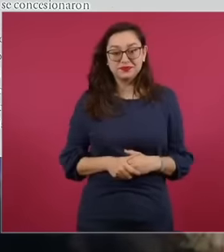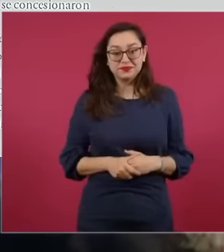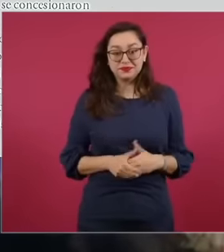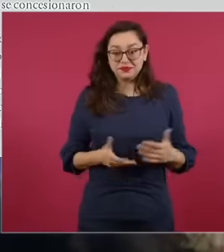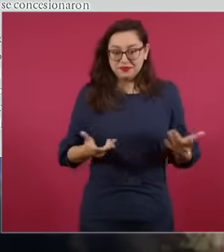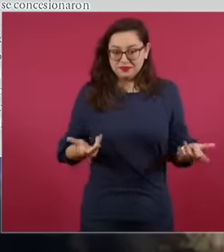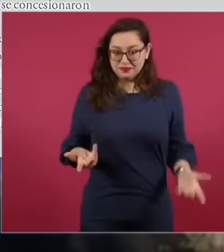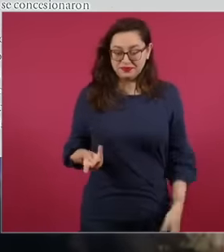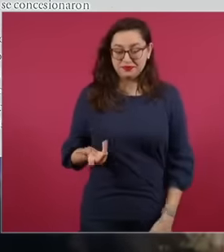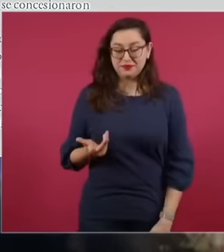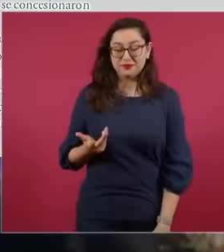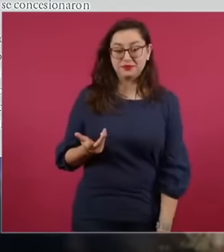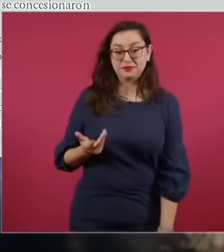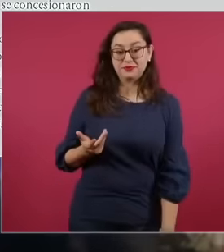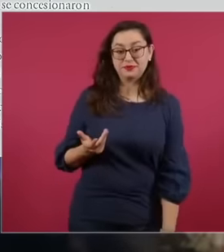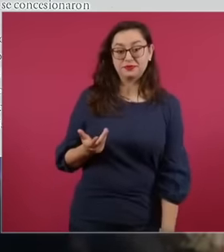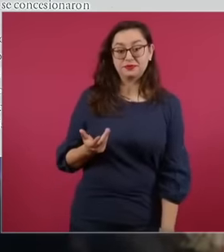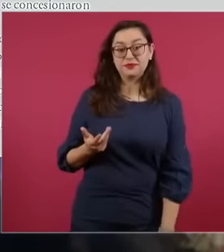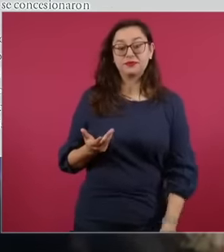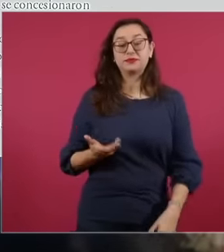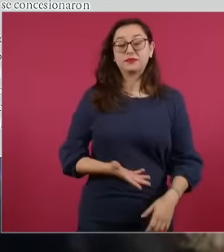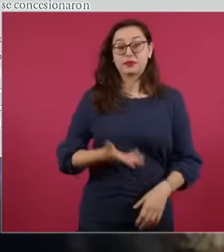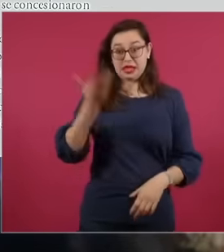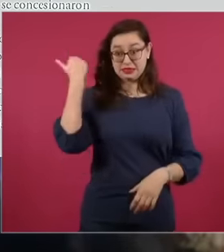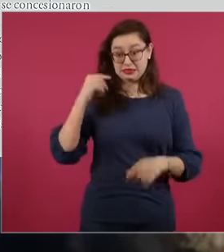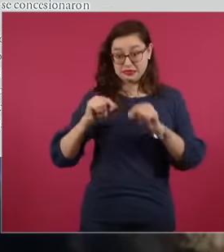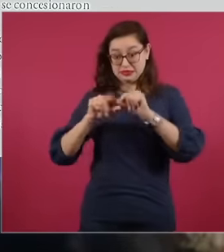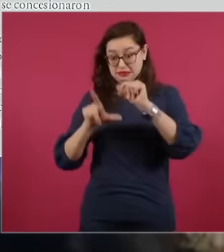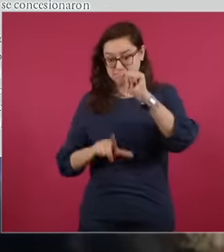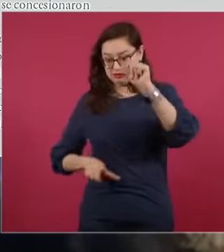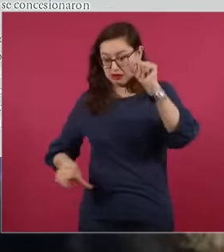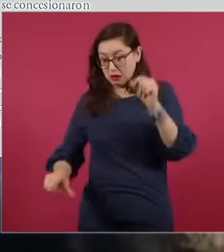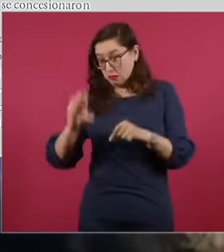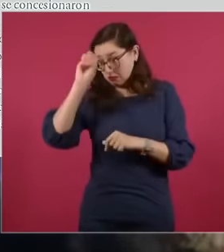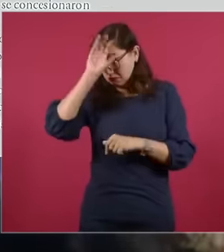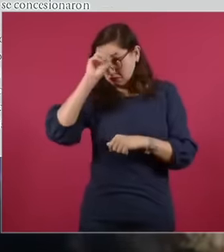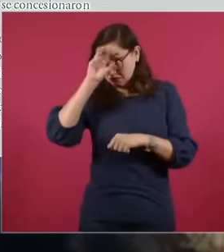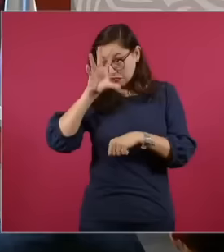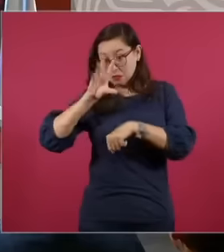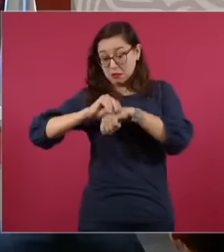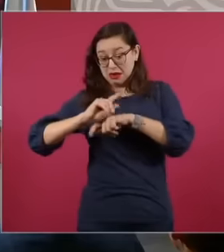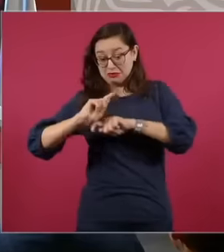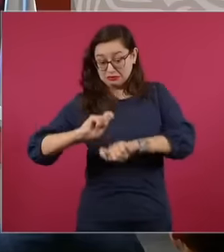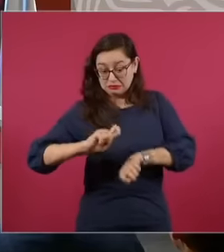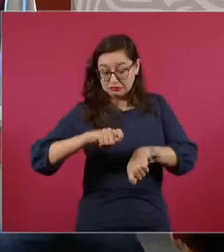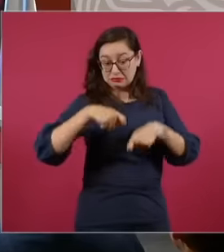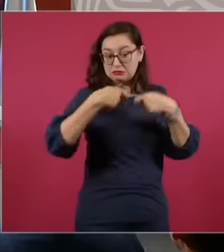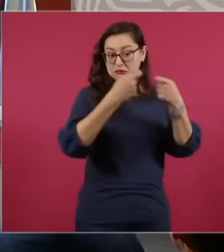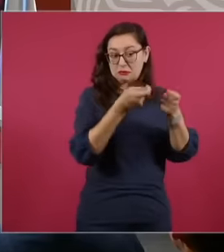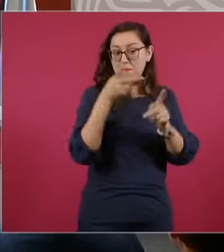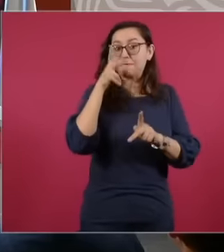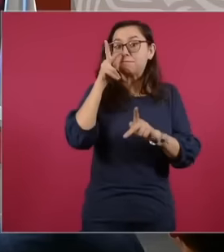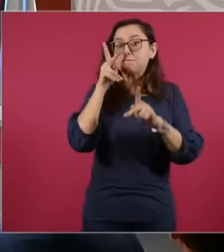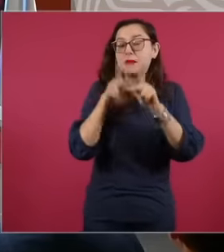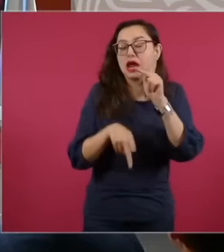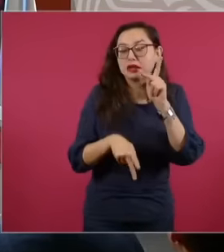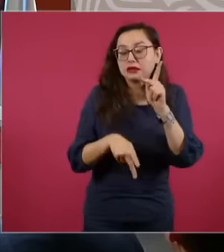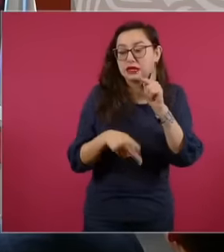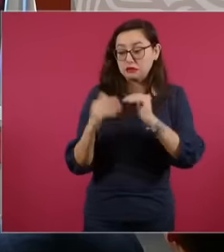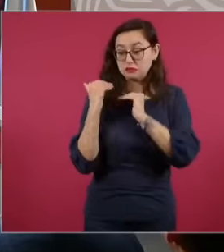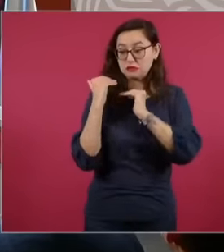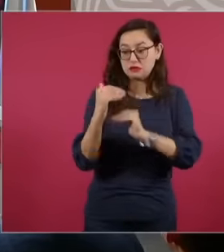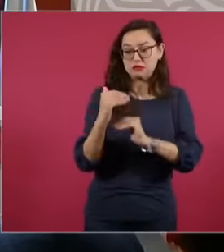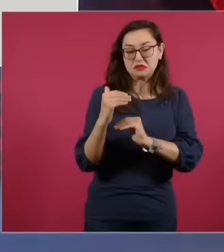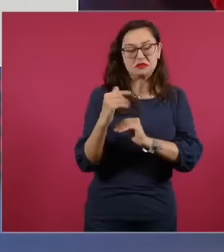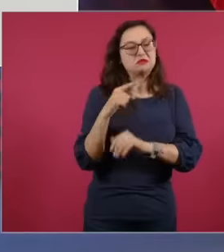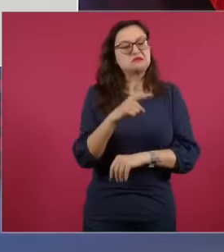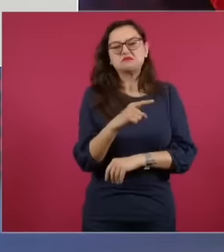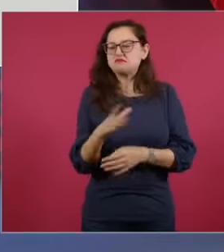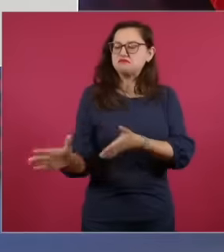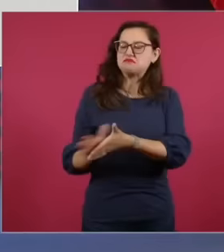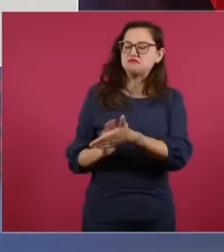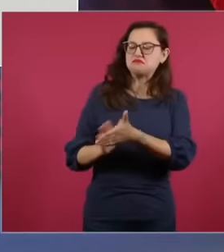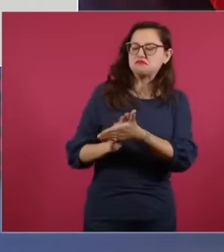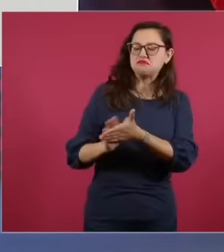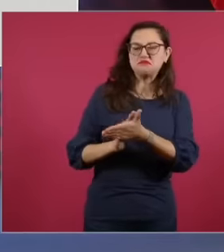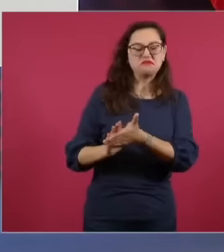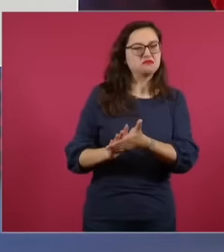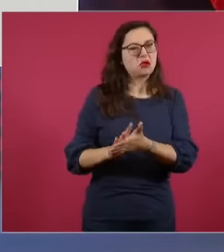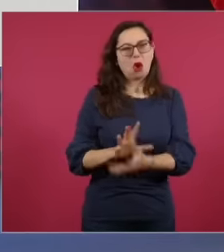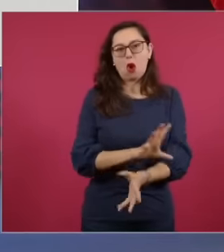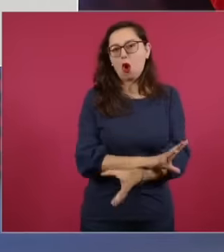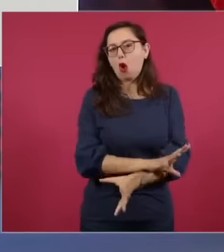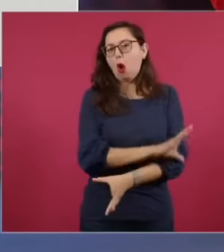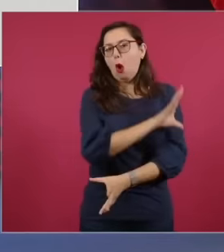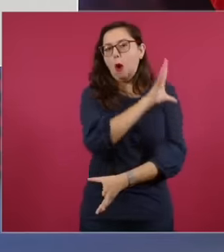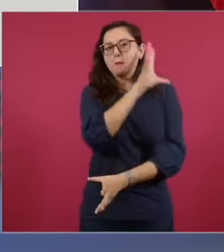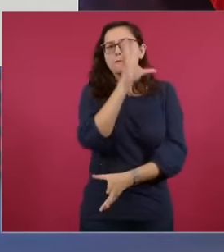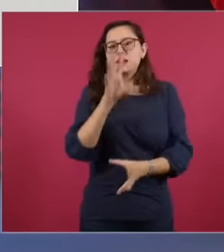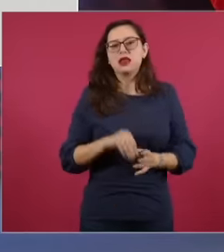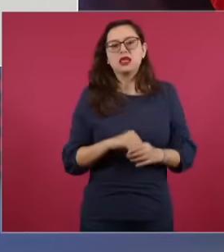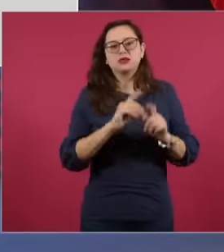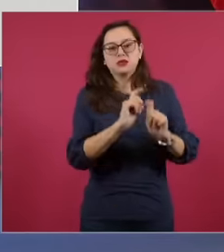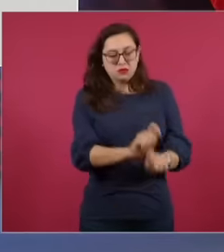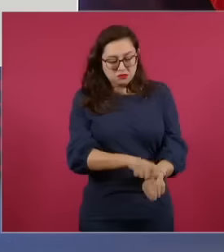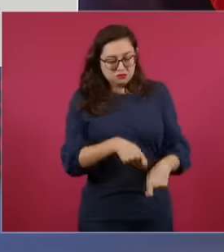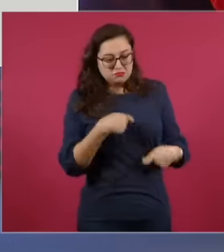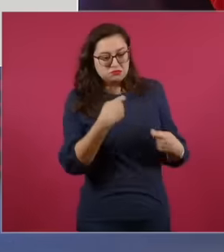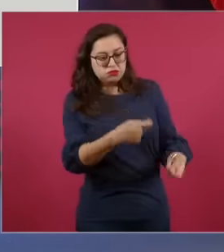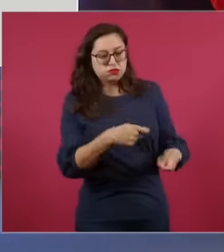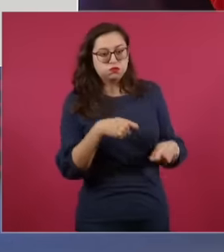concessioned, that is, in the neoliberal period, they handed over more than half of our